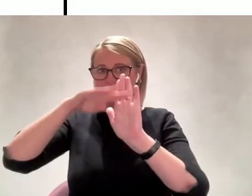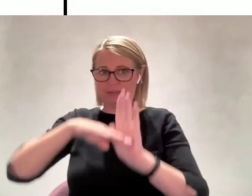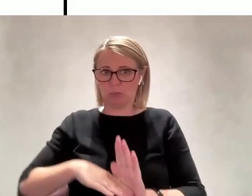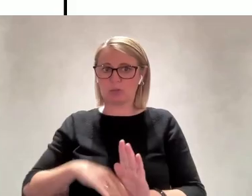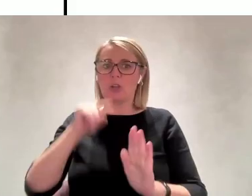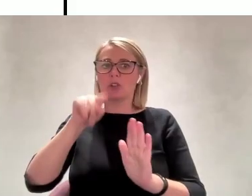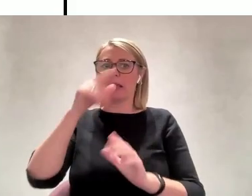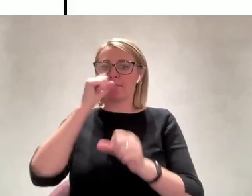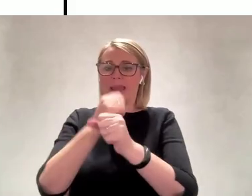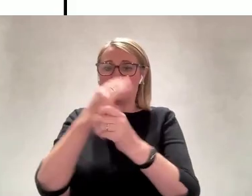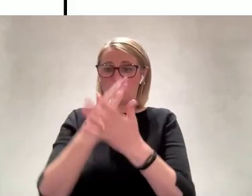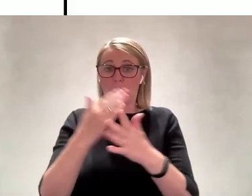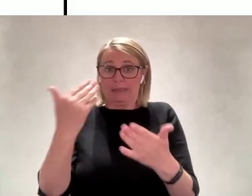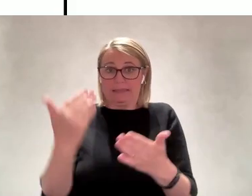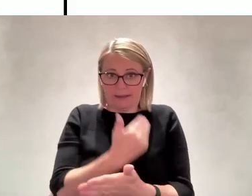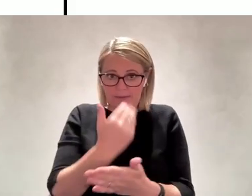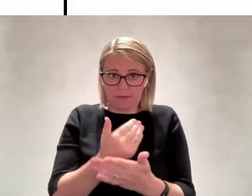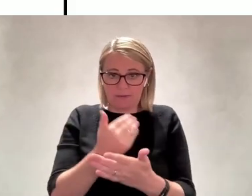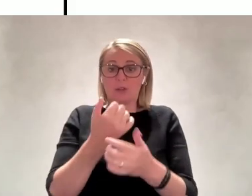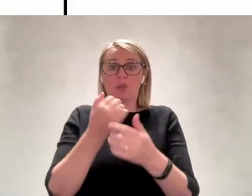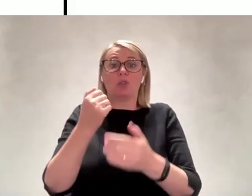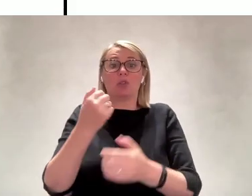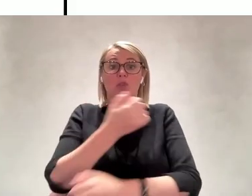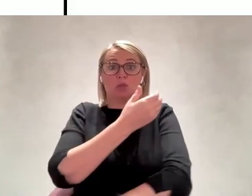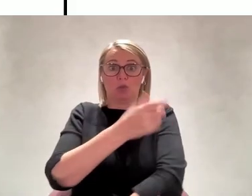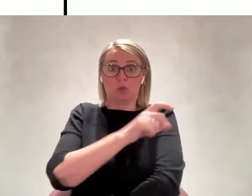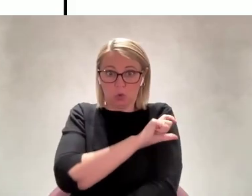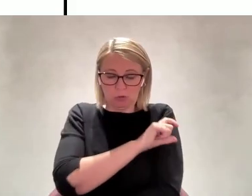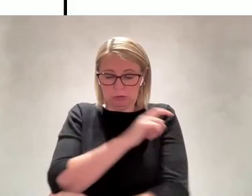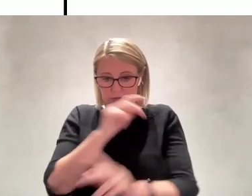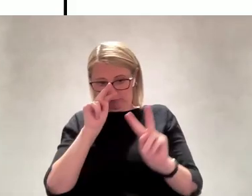to ensure AI use is safe, secure and reliable.